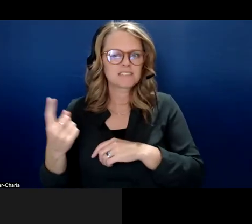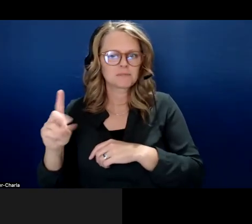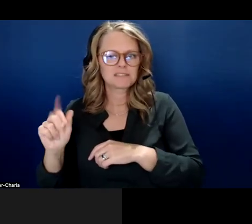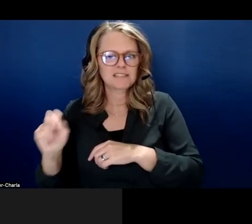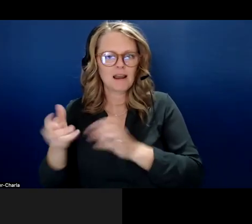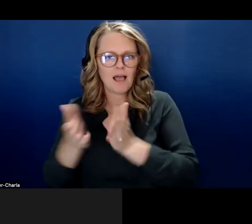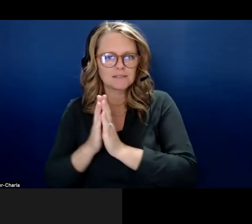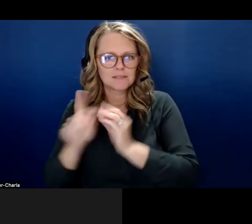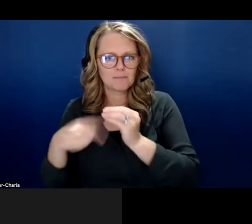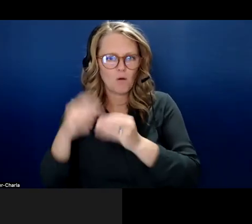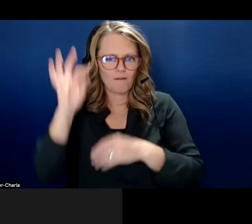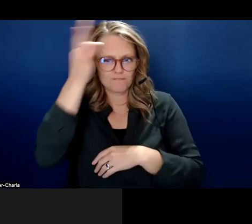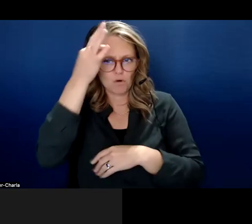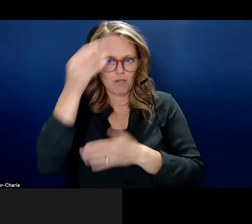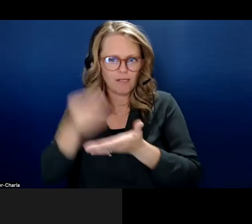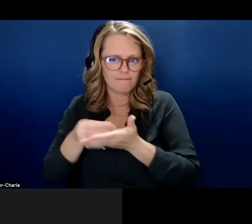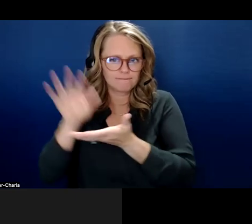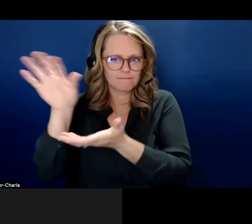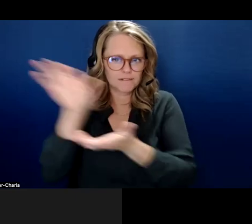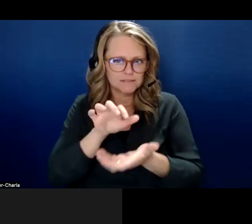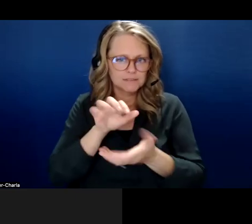So we are moving forward with the project